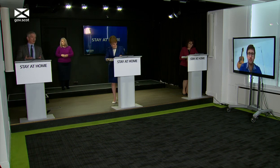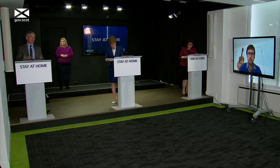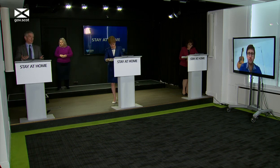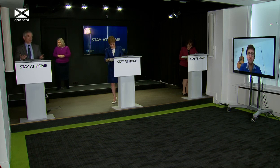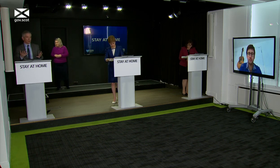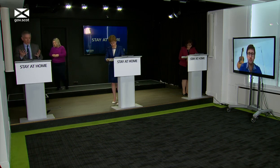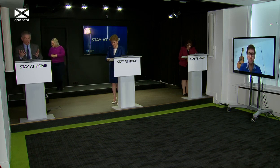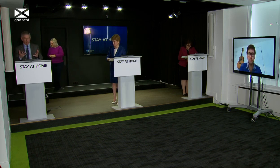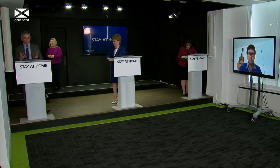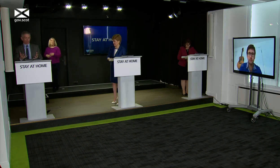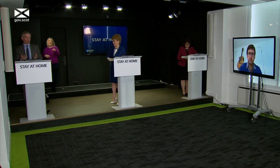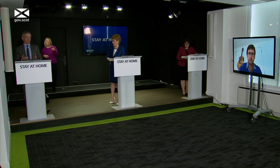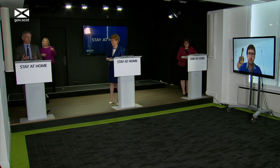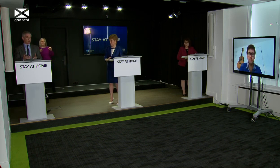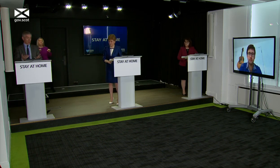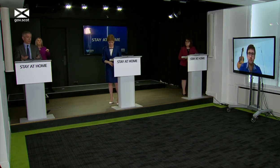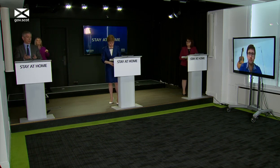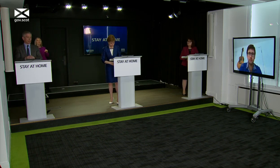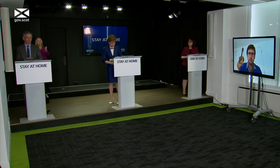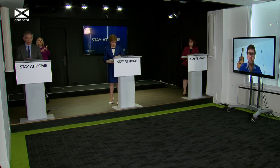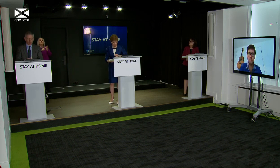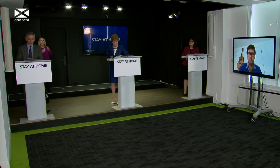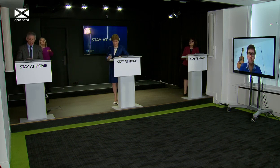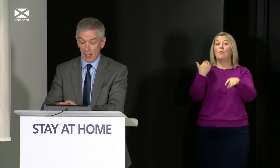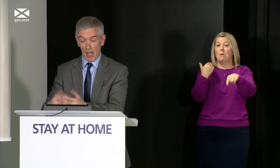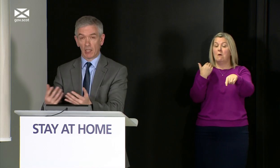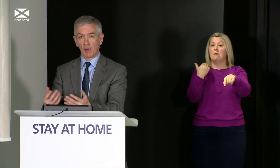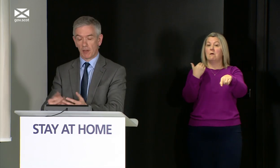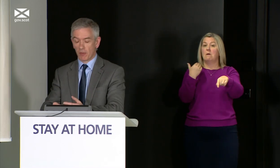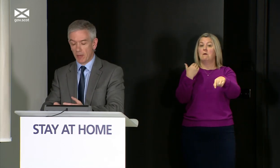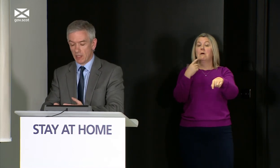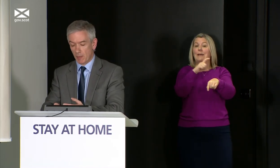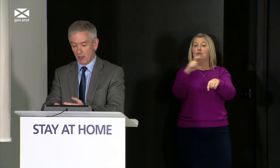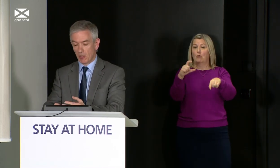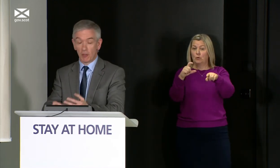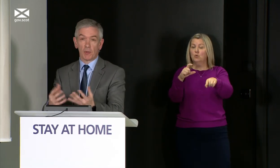So when Dr Calderwood gave those estimations in the early part of the pandemic, they were